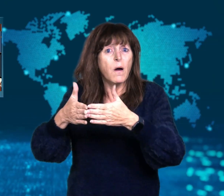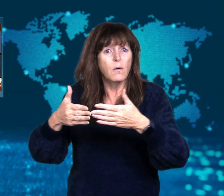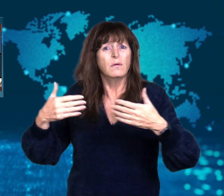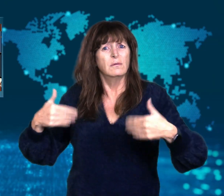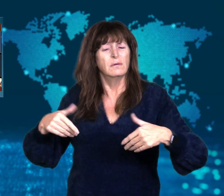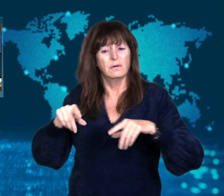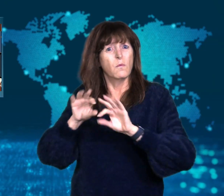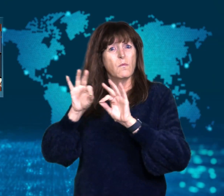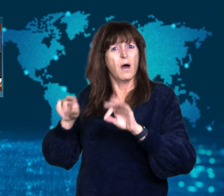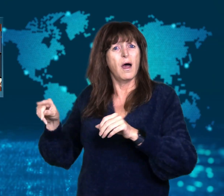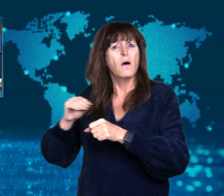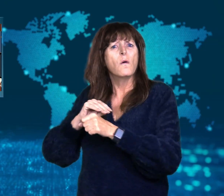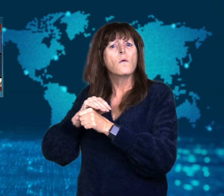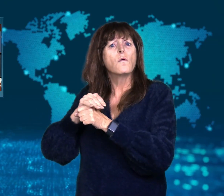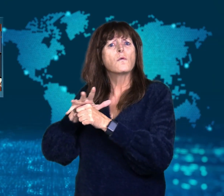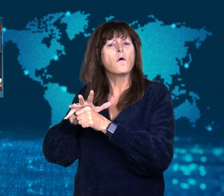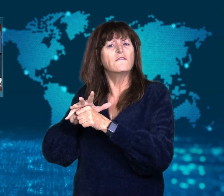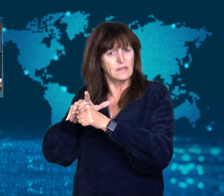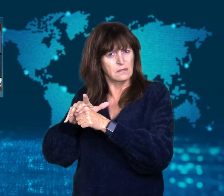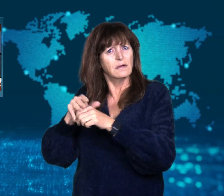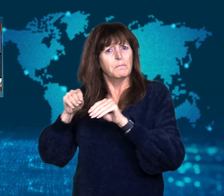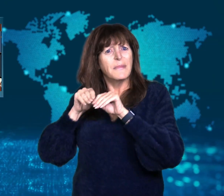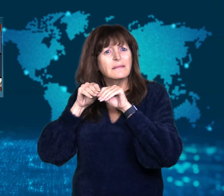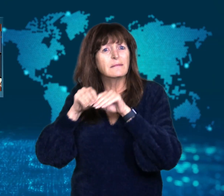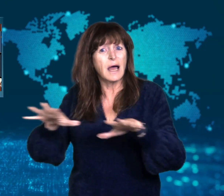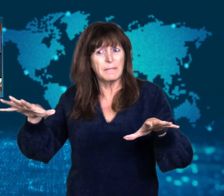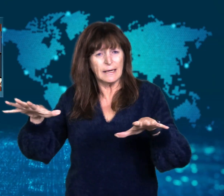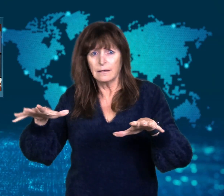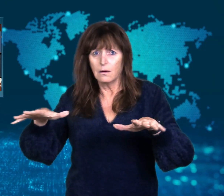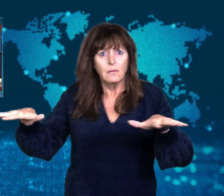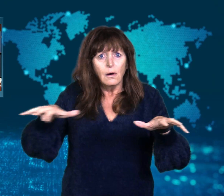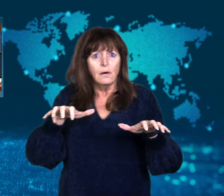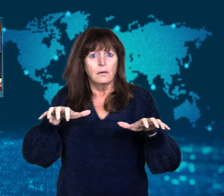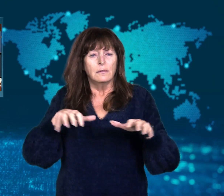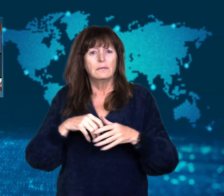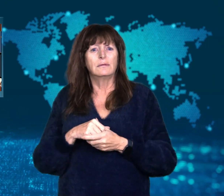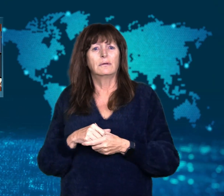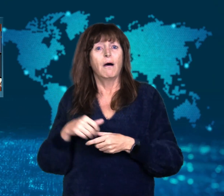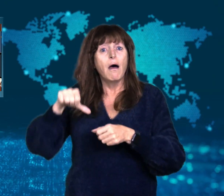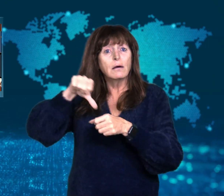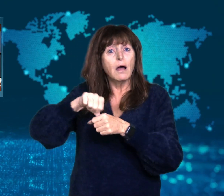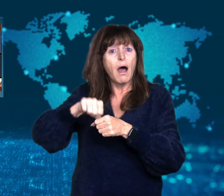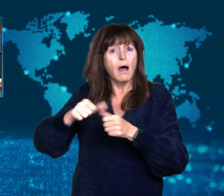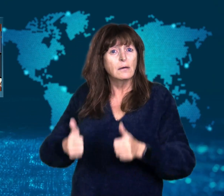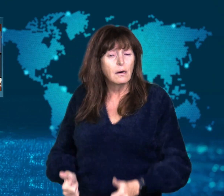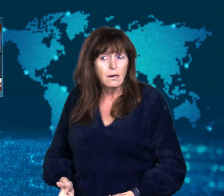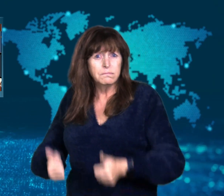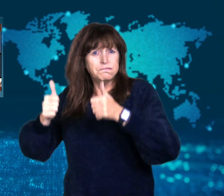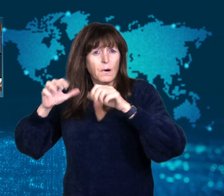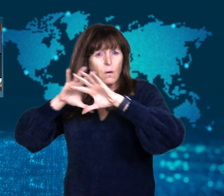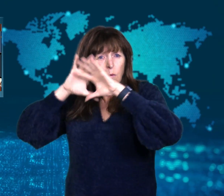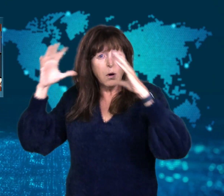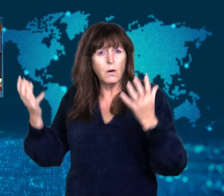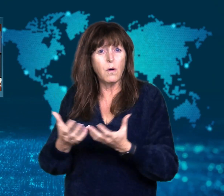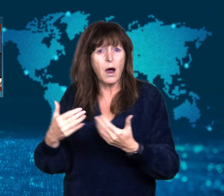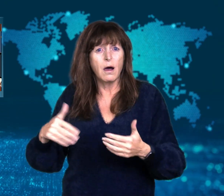Increasing fuel costs worldwide have made shipping more expensive.